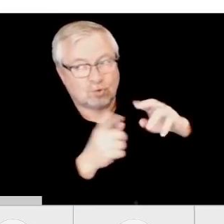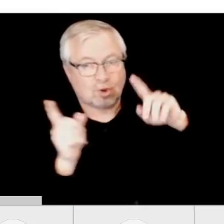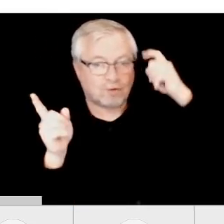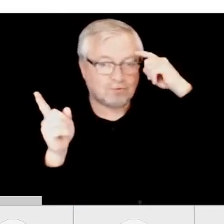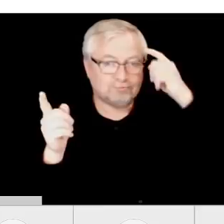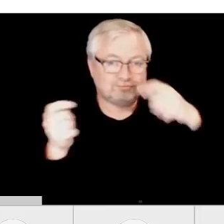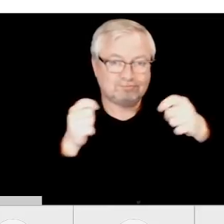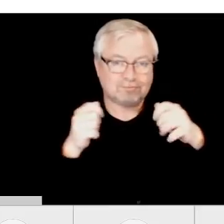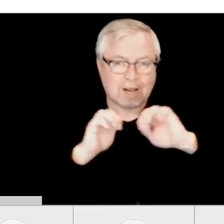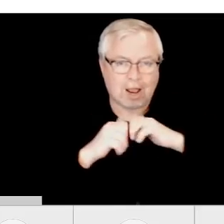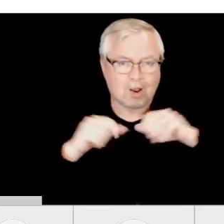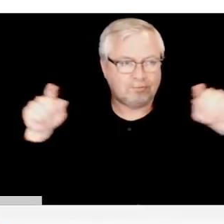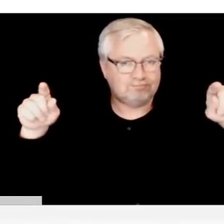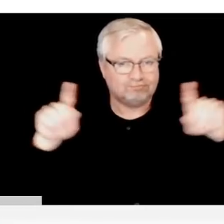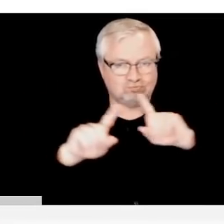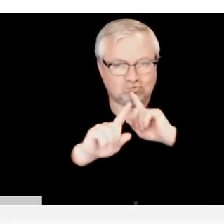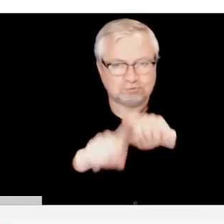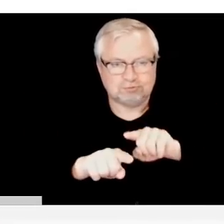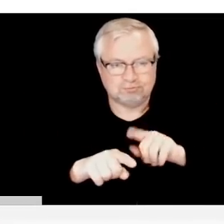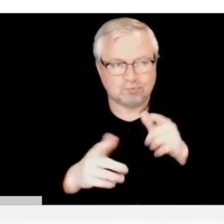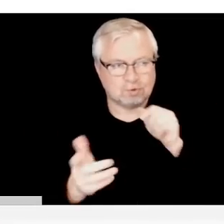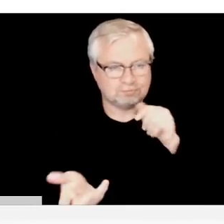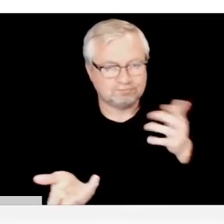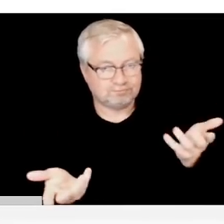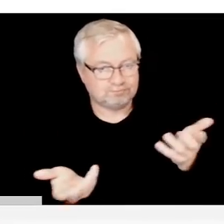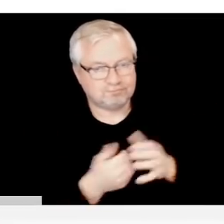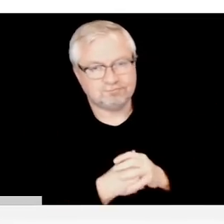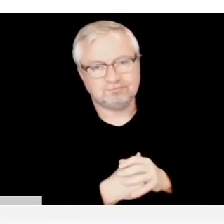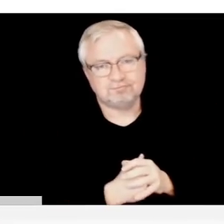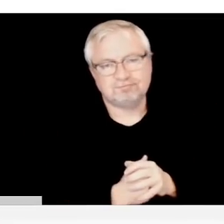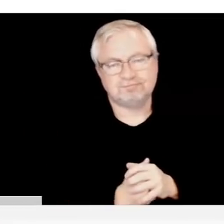Commissioner Malcolm: Hi, this is Commissioner Malcolm.